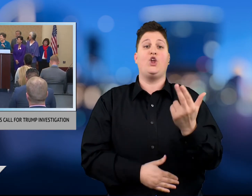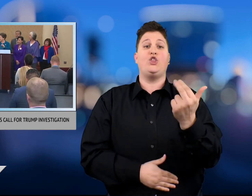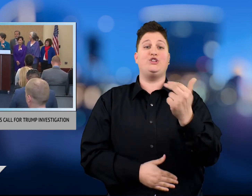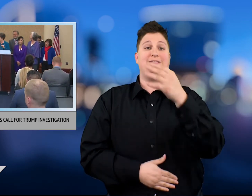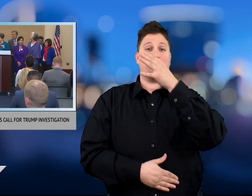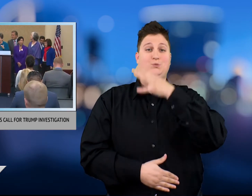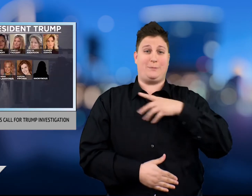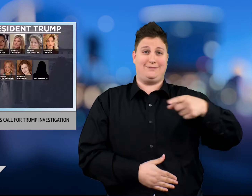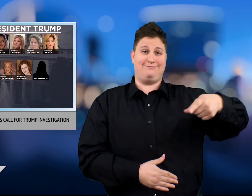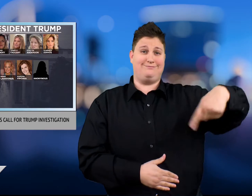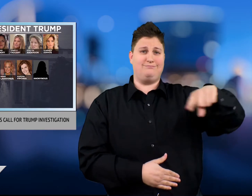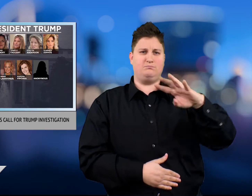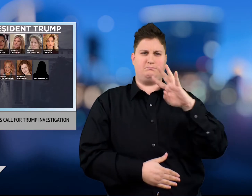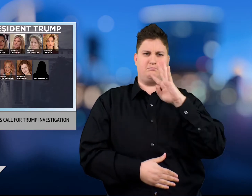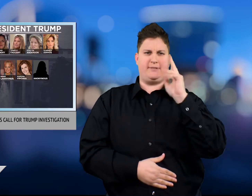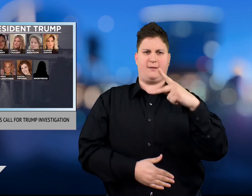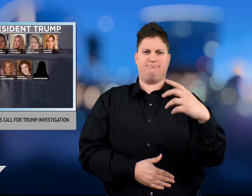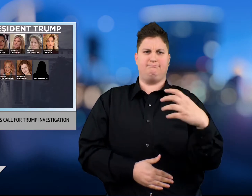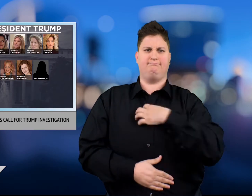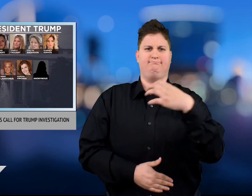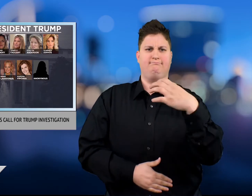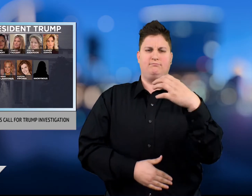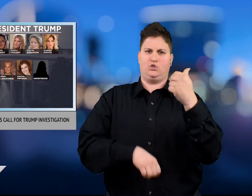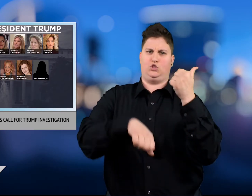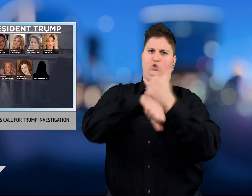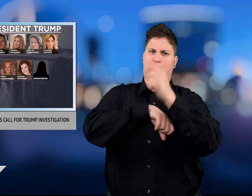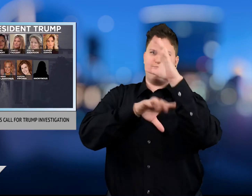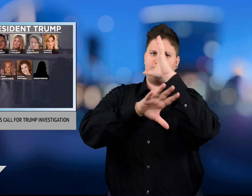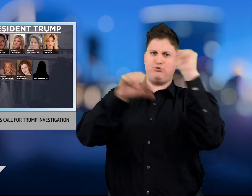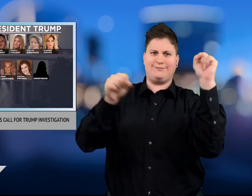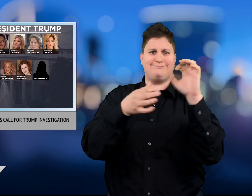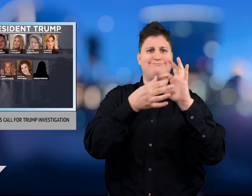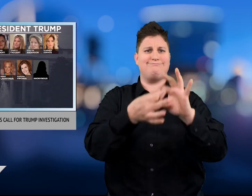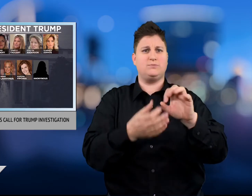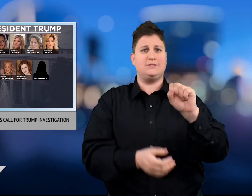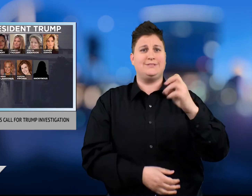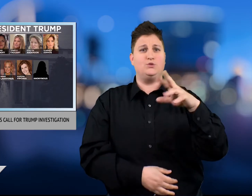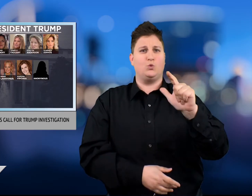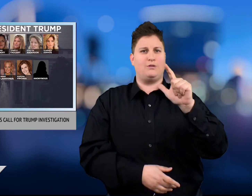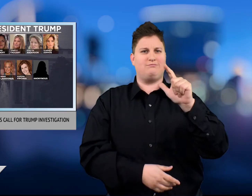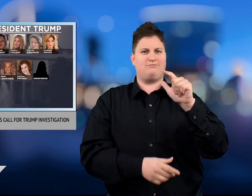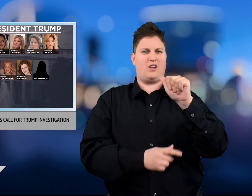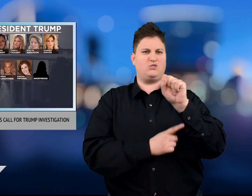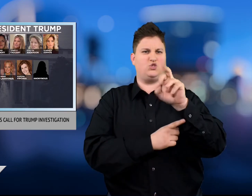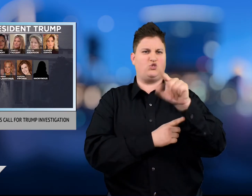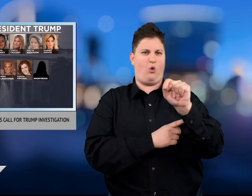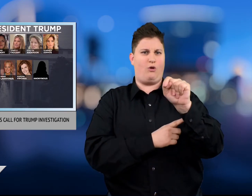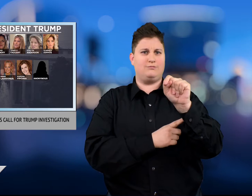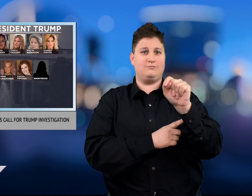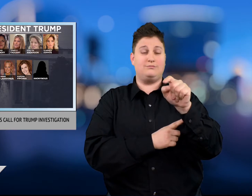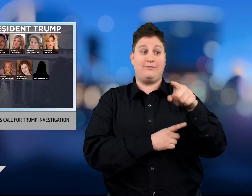Thirteen women have come forward accusing the president of sexual assault --